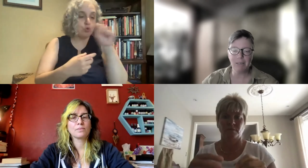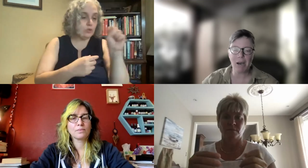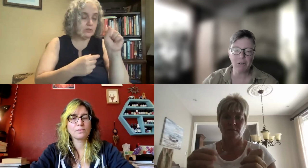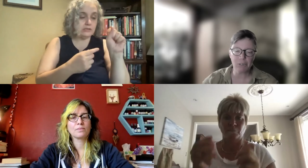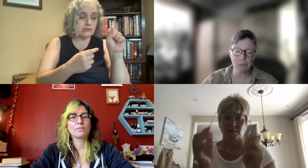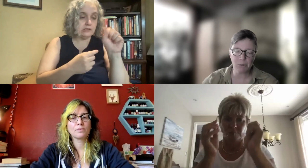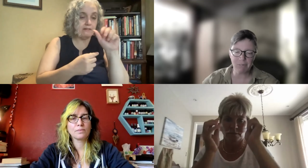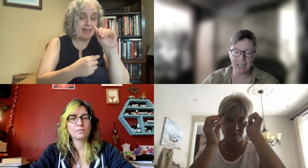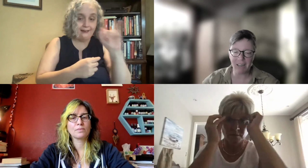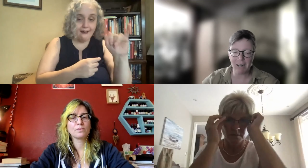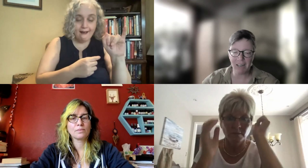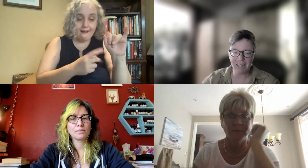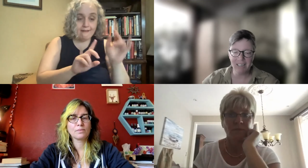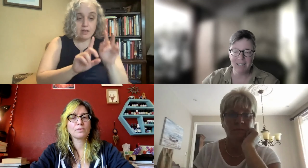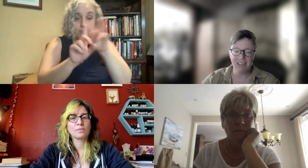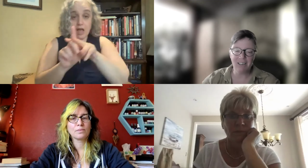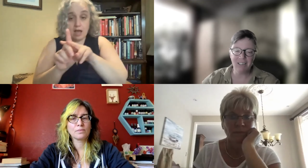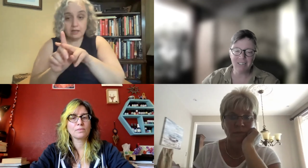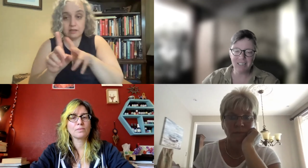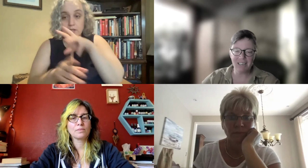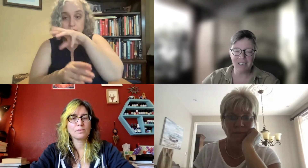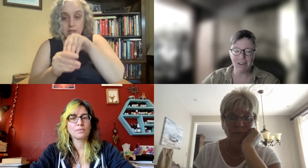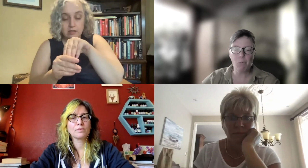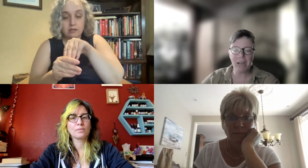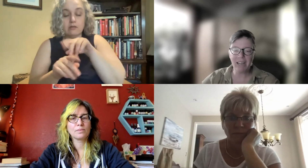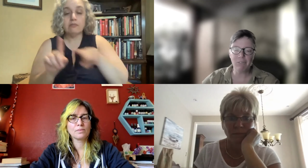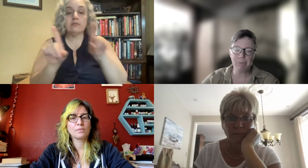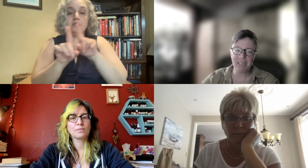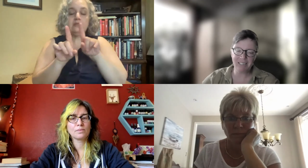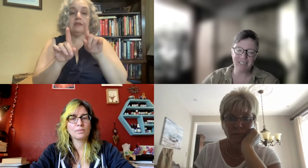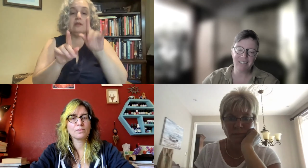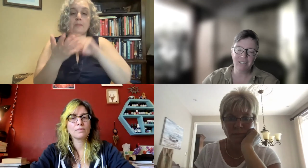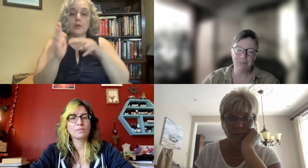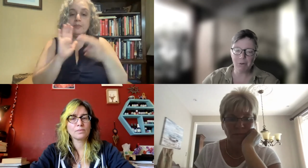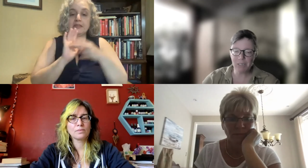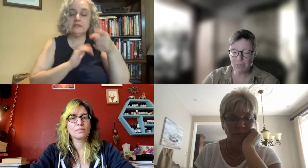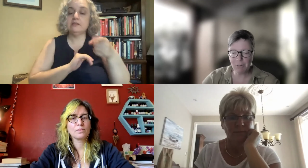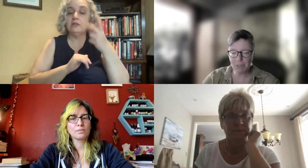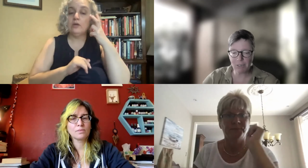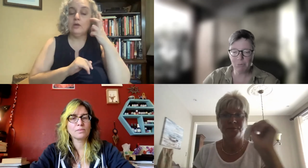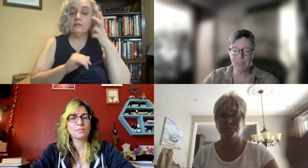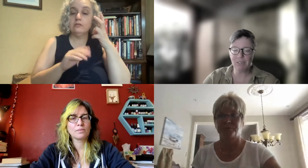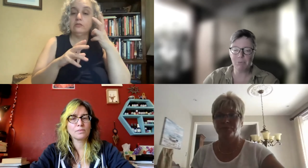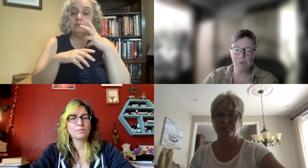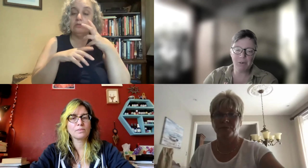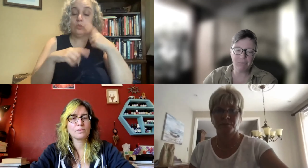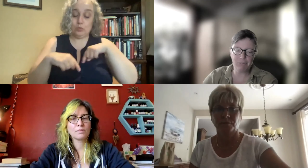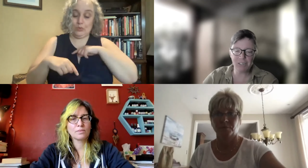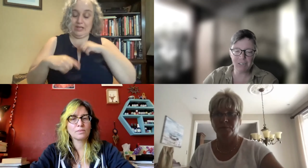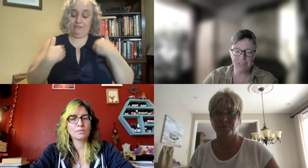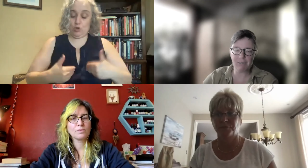the power tools of AI are a way of making what we do as humans more efficient,